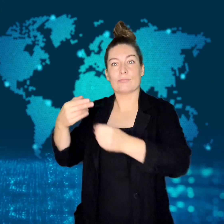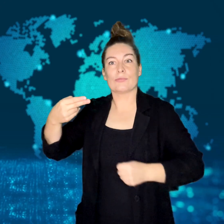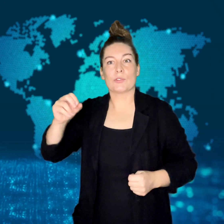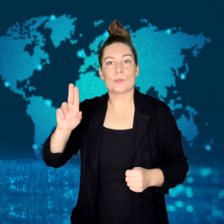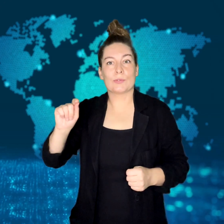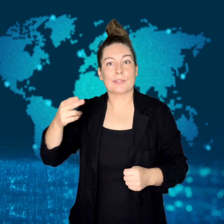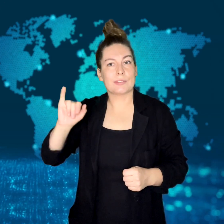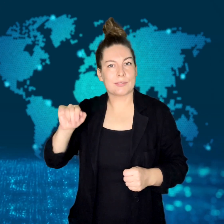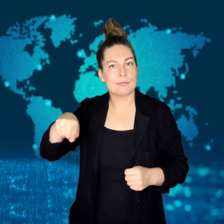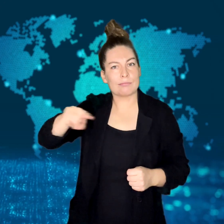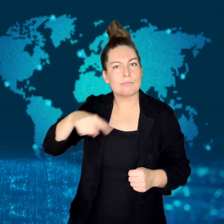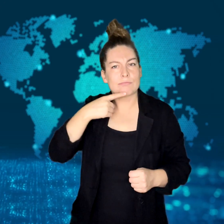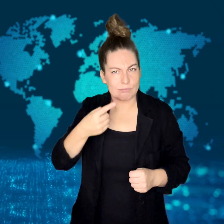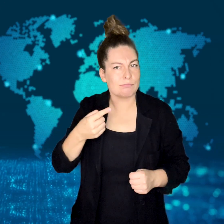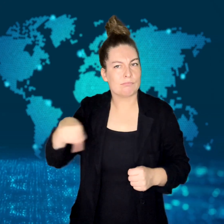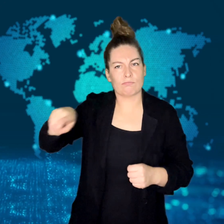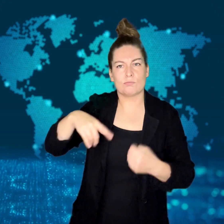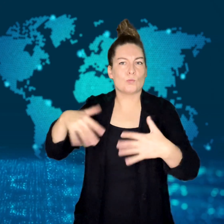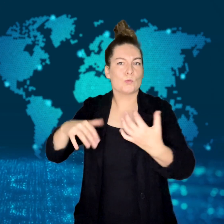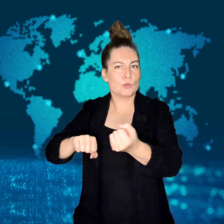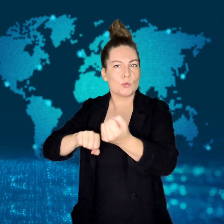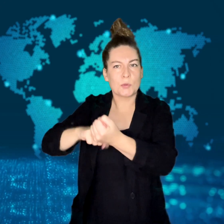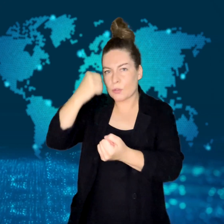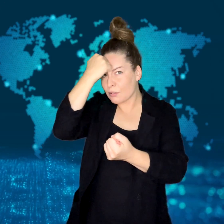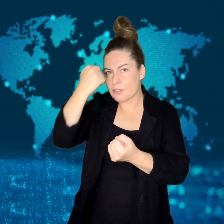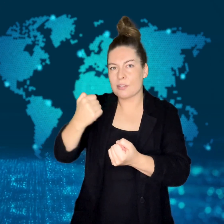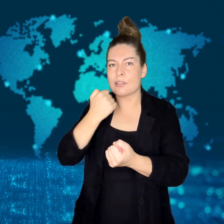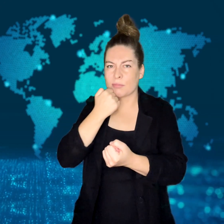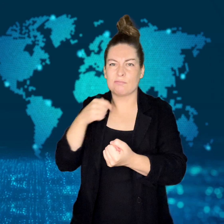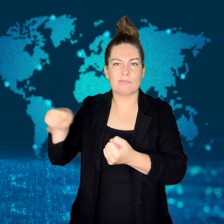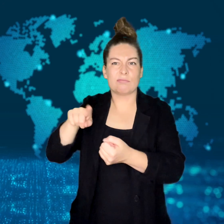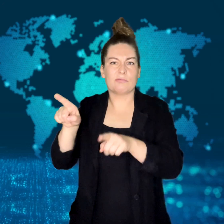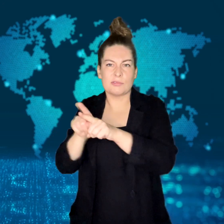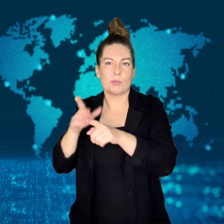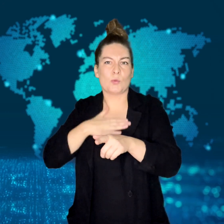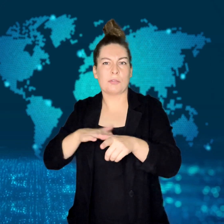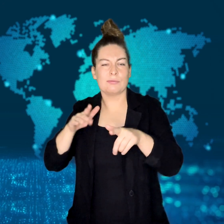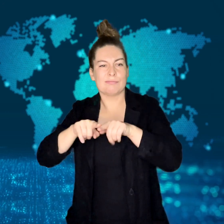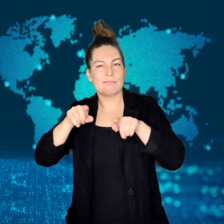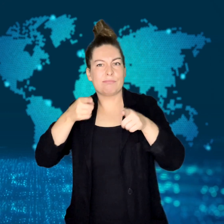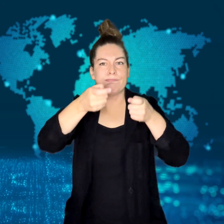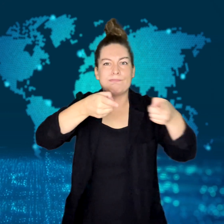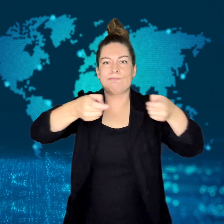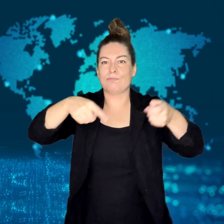The Houthi have claimed that they support Hamas and that